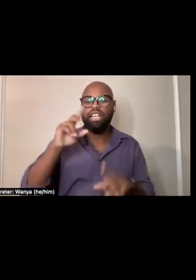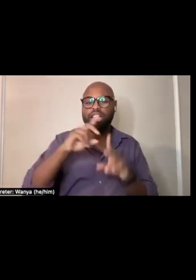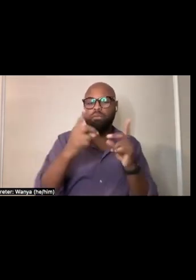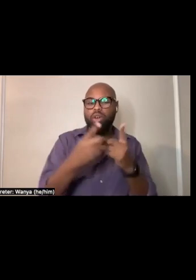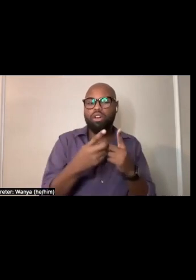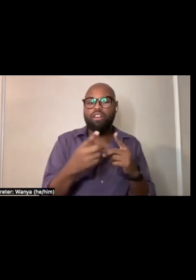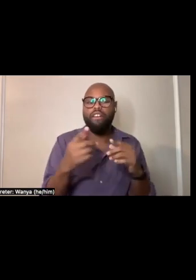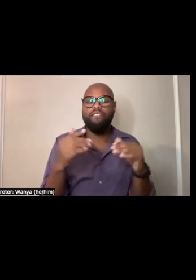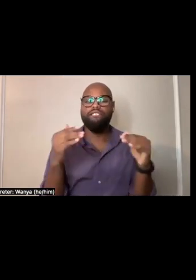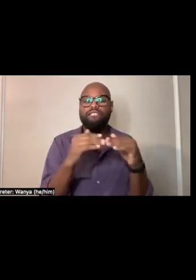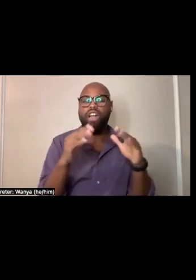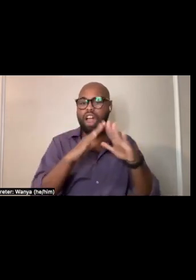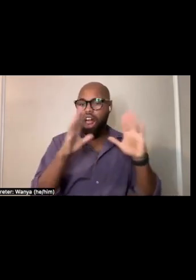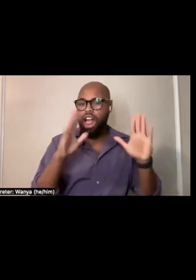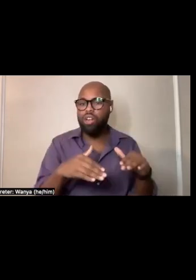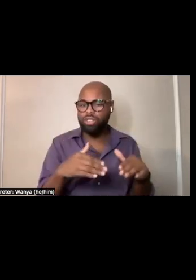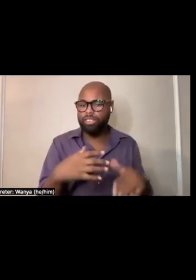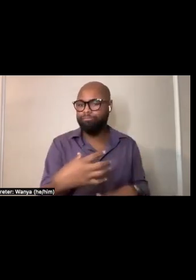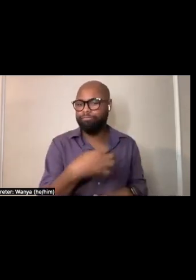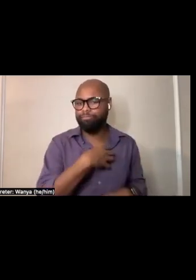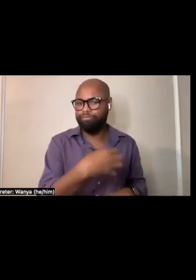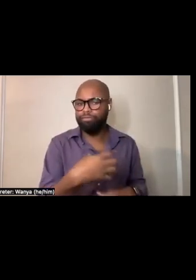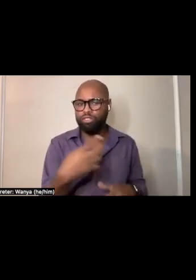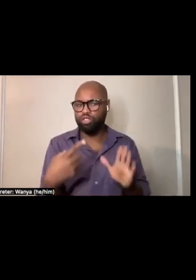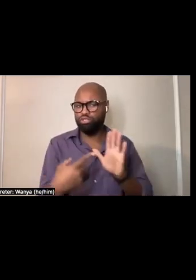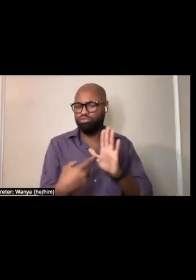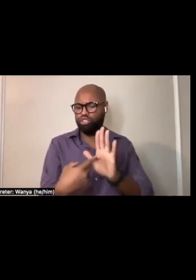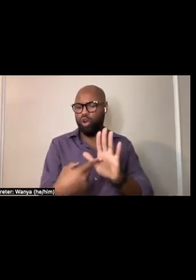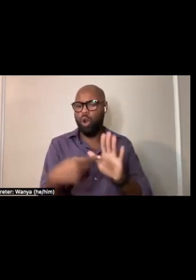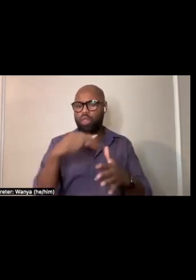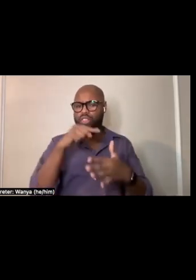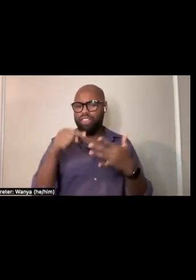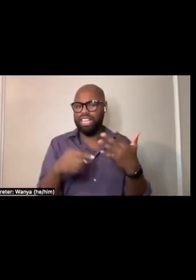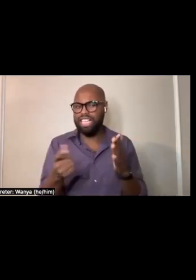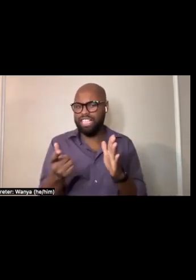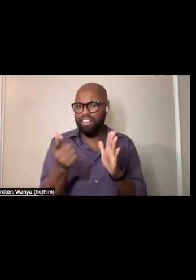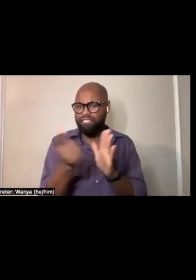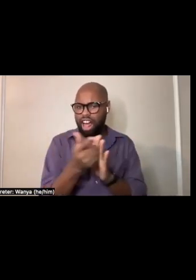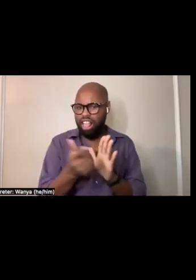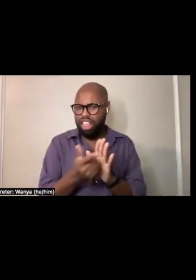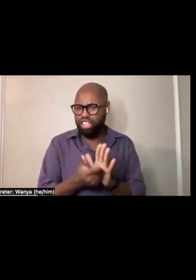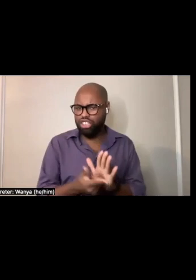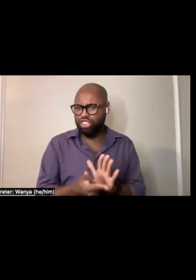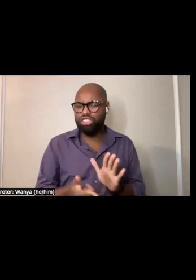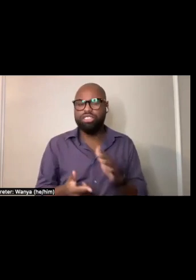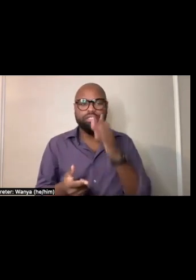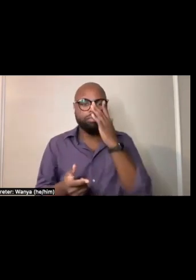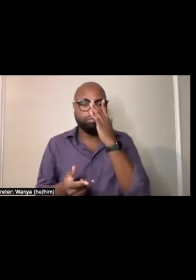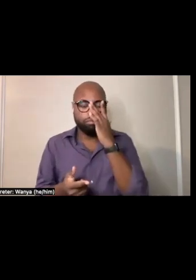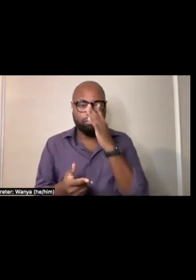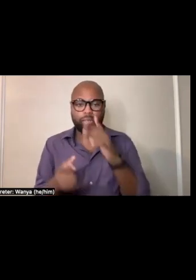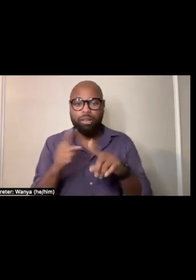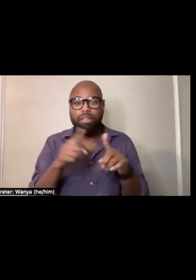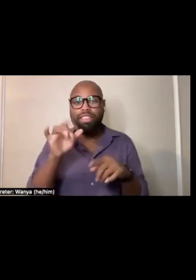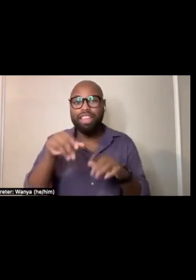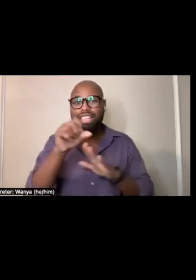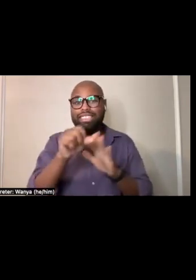sort of pointing out these violations. And yet that state agency that is in charge of